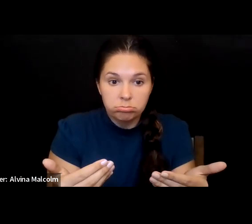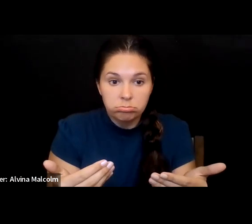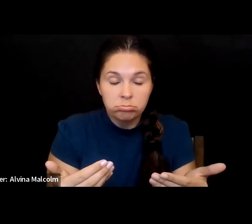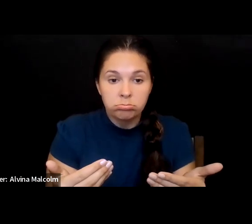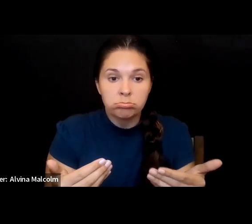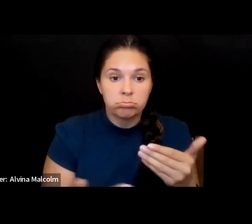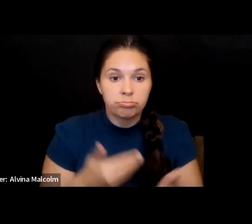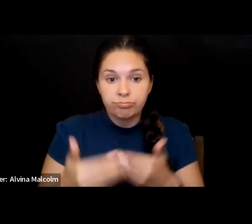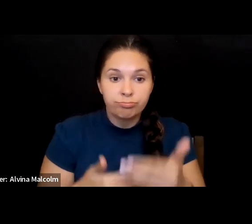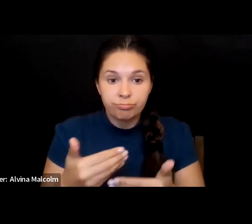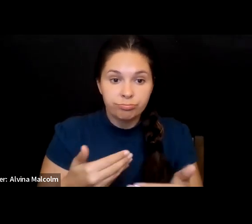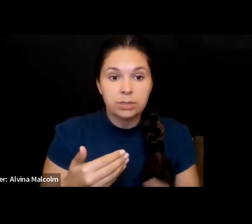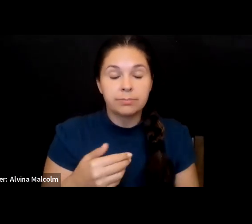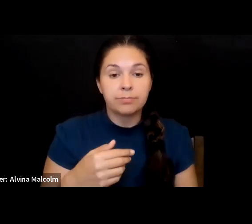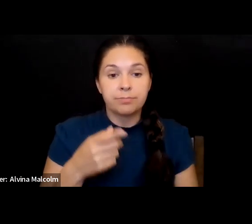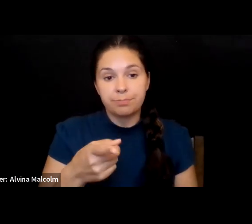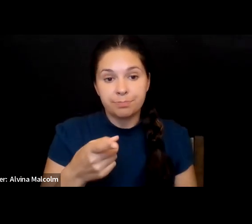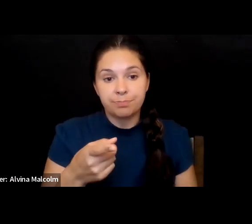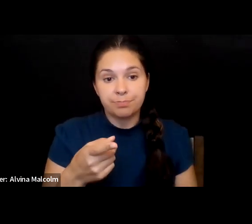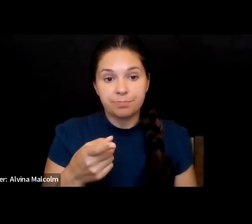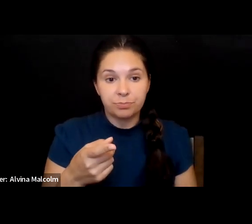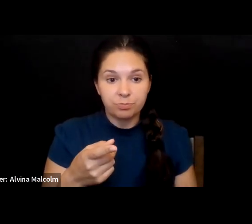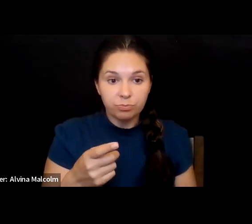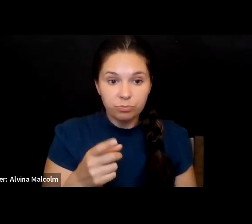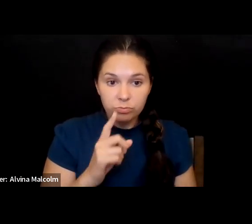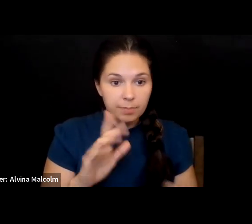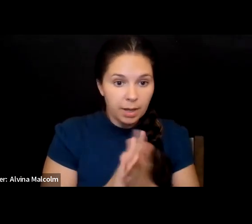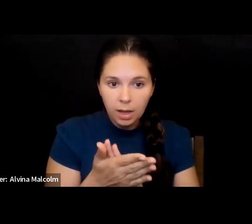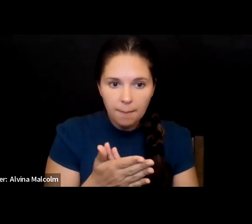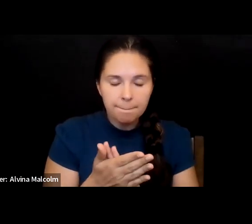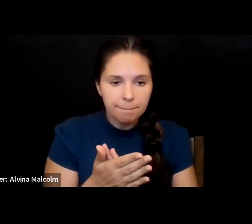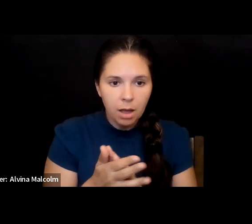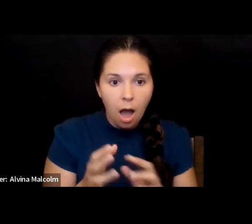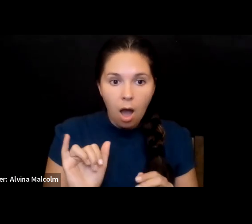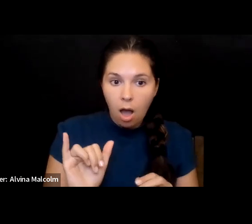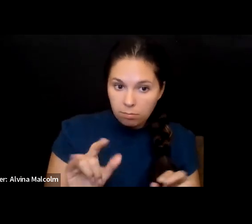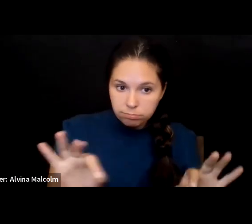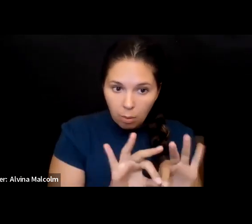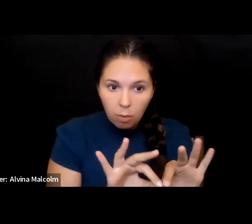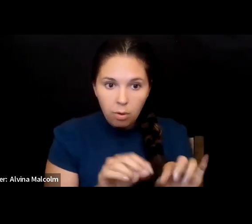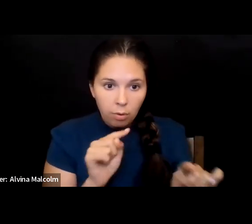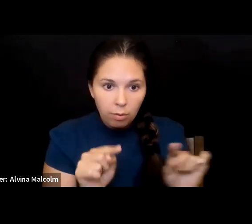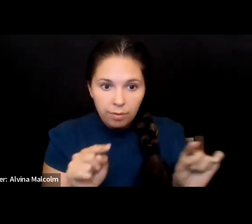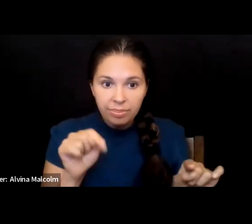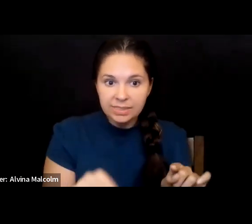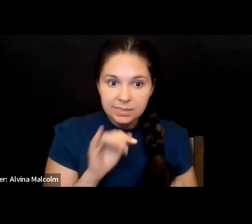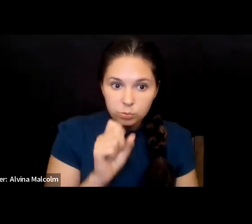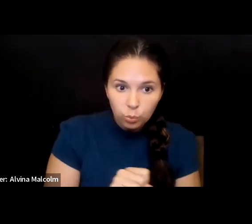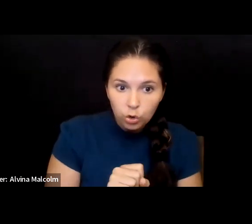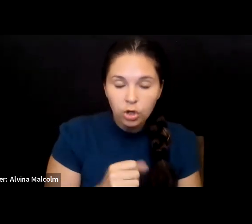our daily calls. I don't care whether they participate. We provide and then